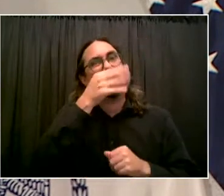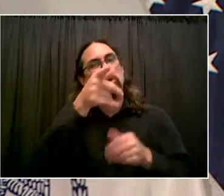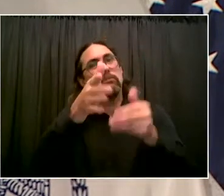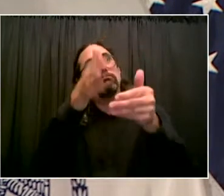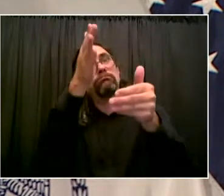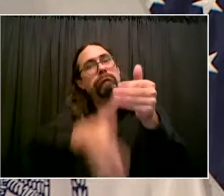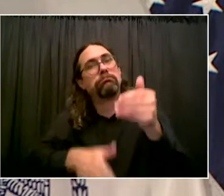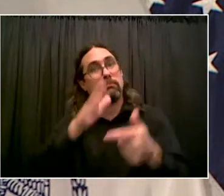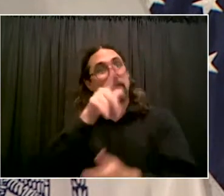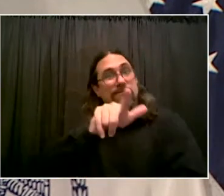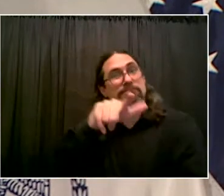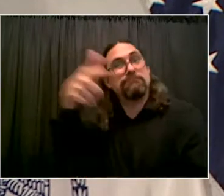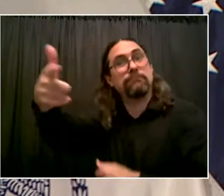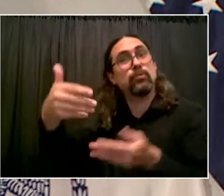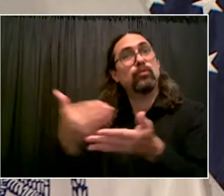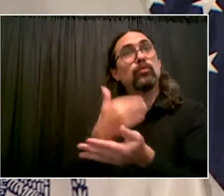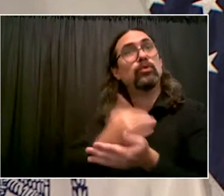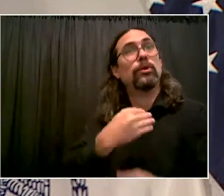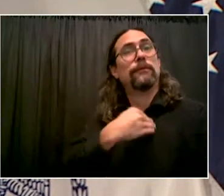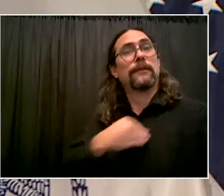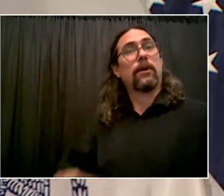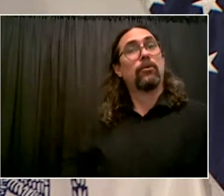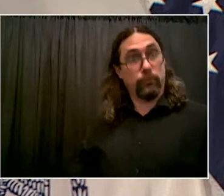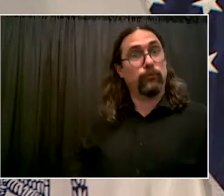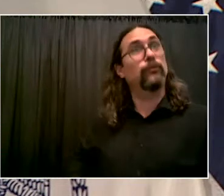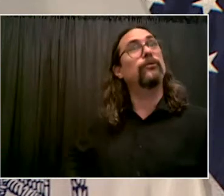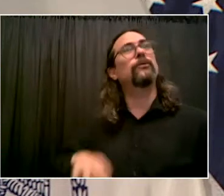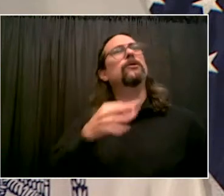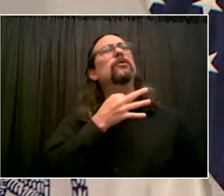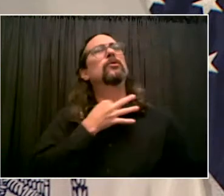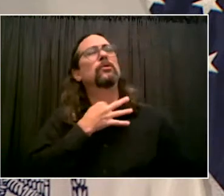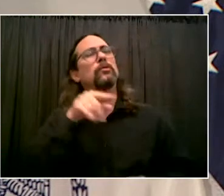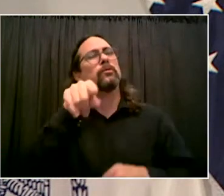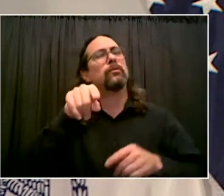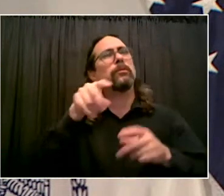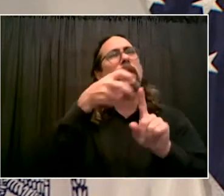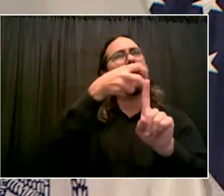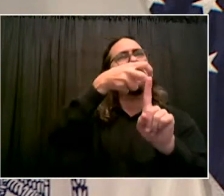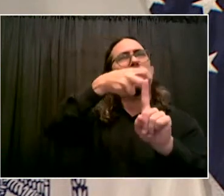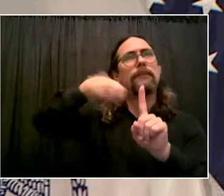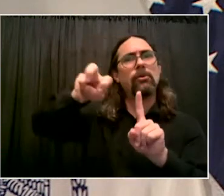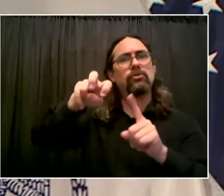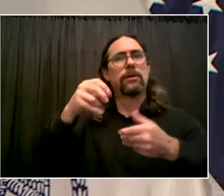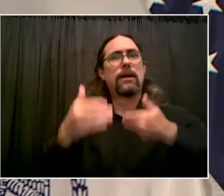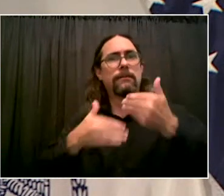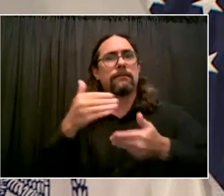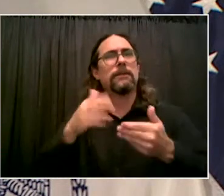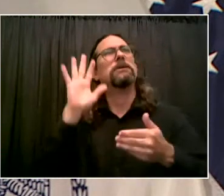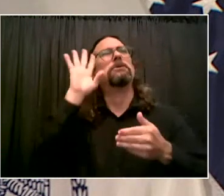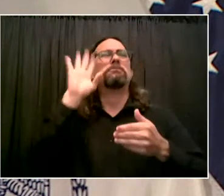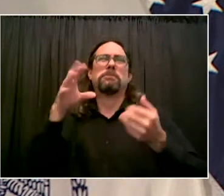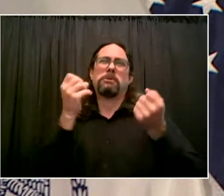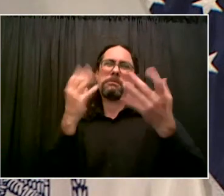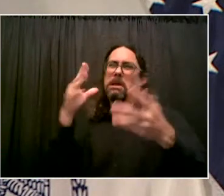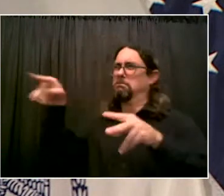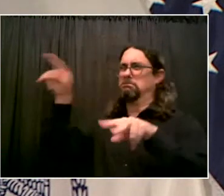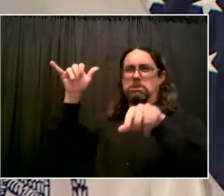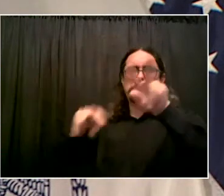WHOEVER BECOMES THE NEXT MAYOR, PRESUMPTION, THE WAY PEOPLE ARE TALKING, IT IS